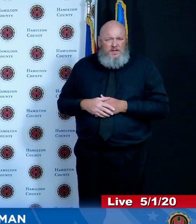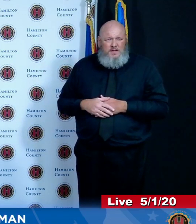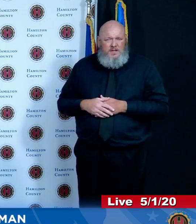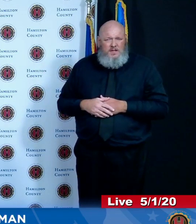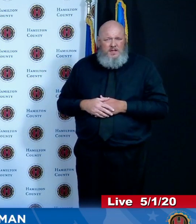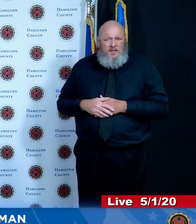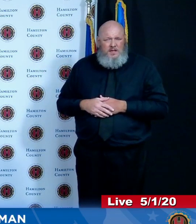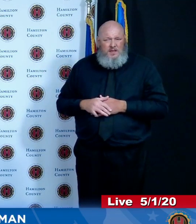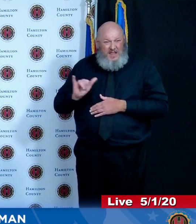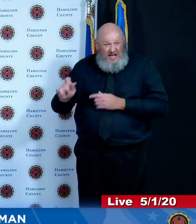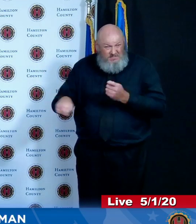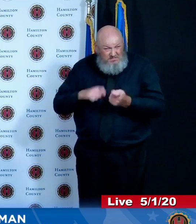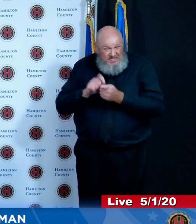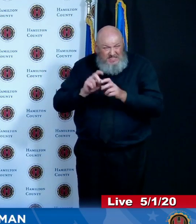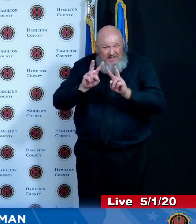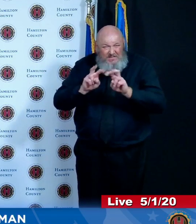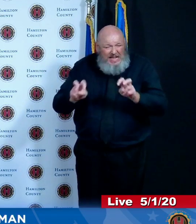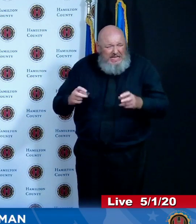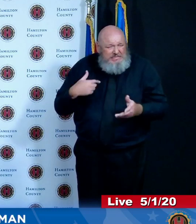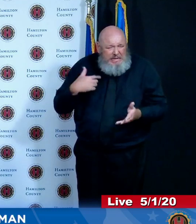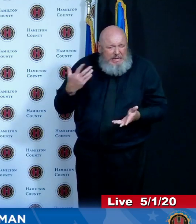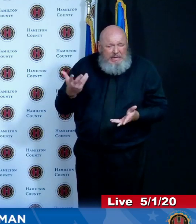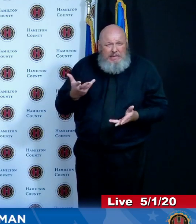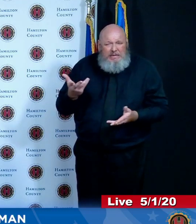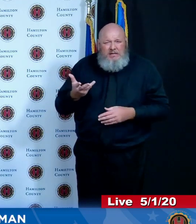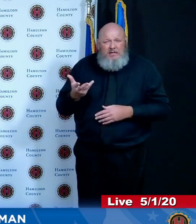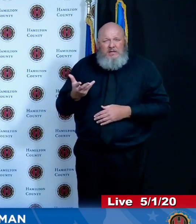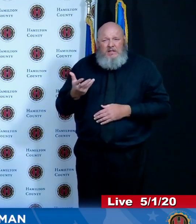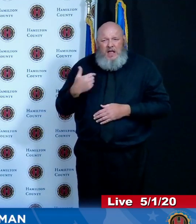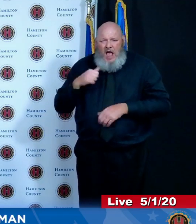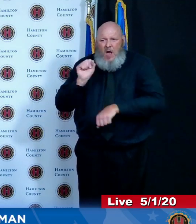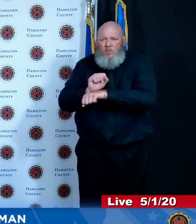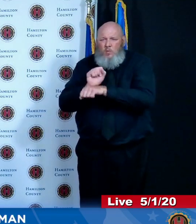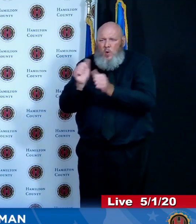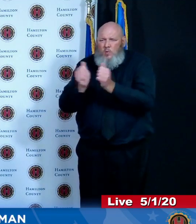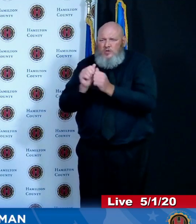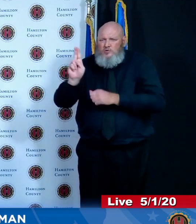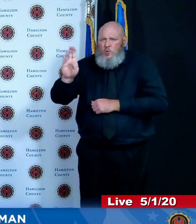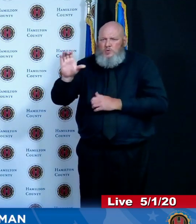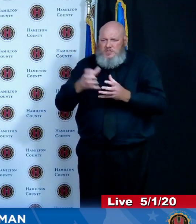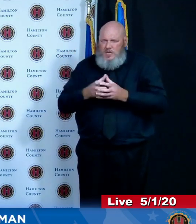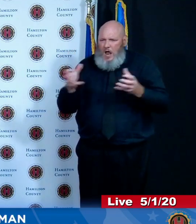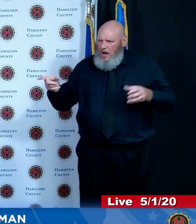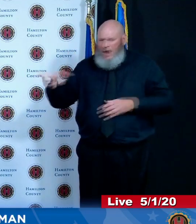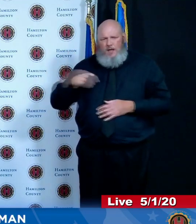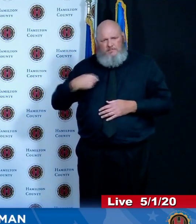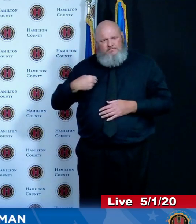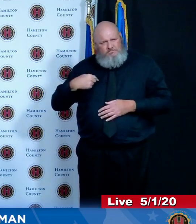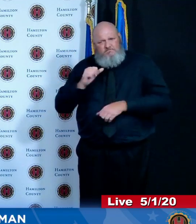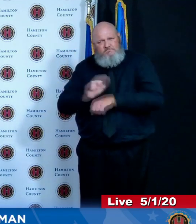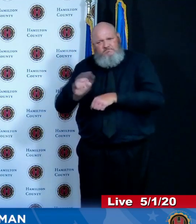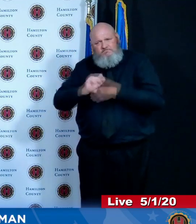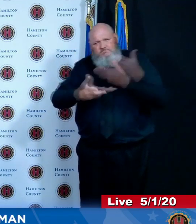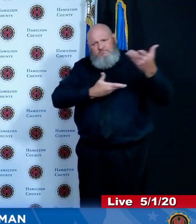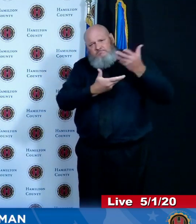myself have worked a lot with UC and they are showing the disease transmission here in Hamilton County I suspect that's what it is but I'd hate